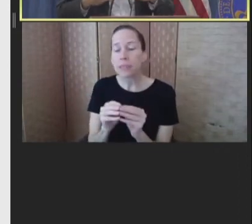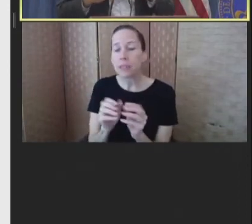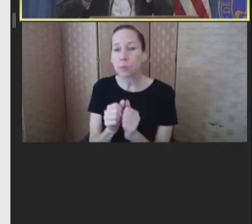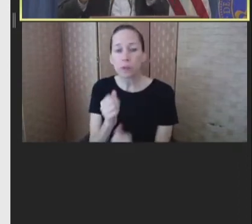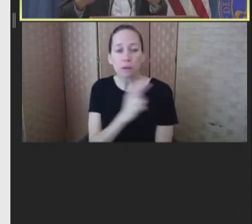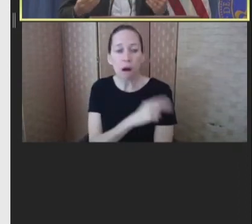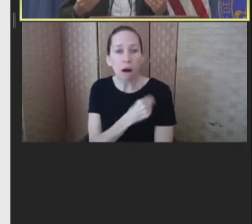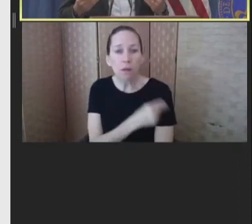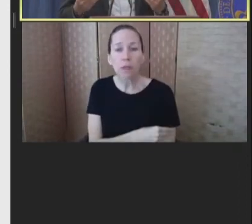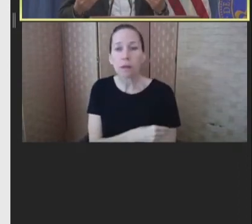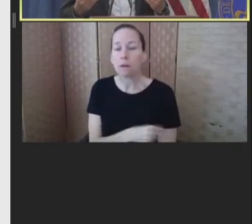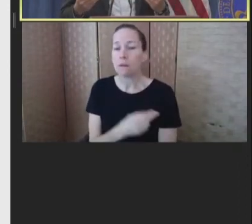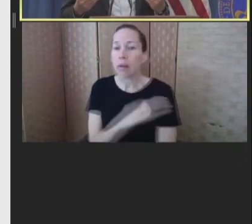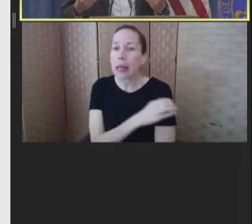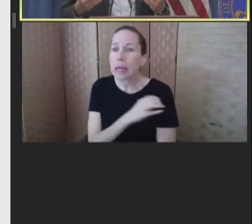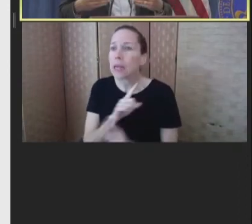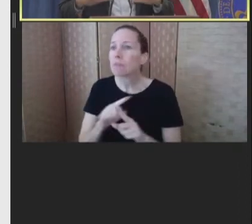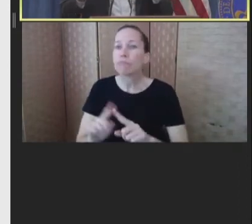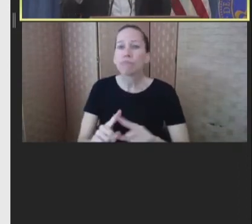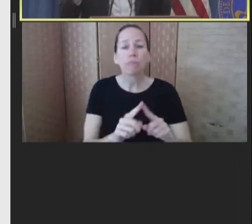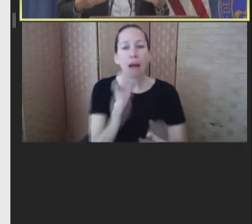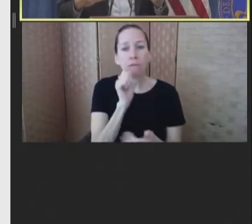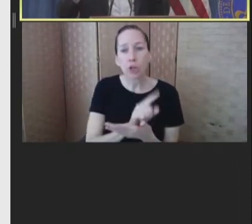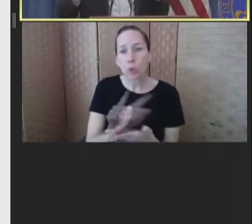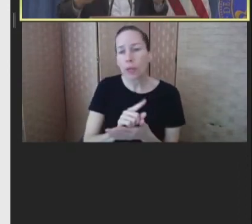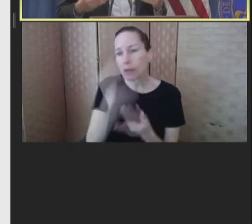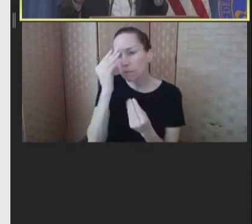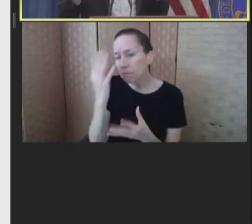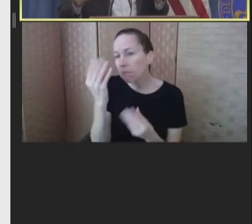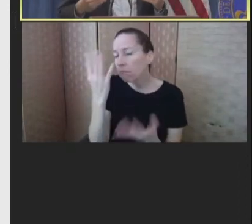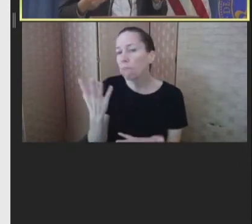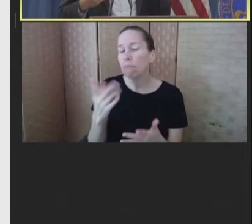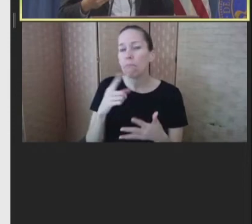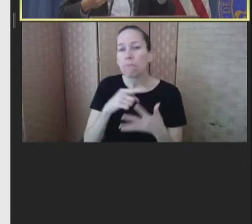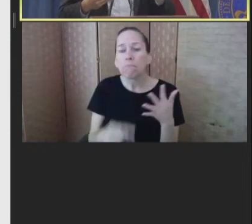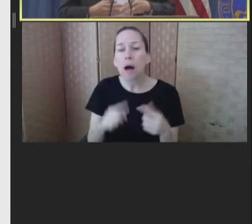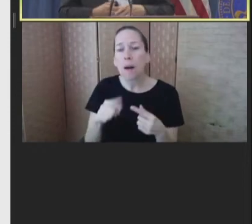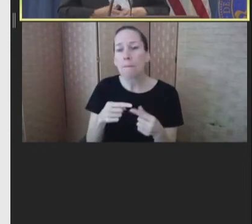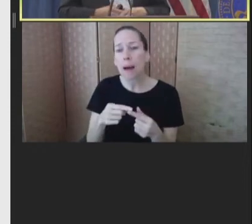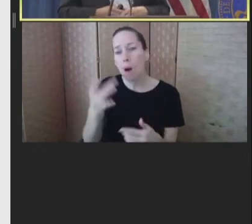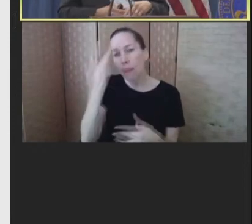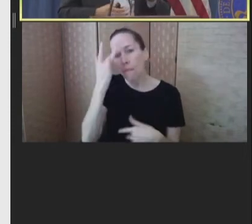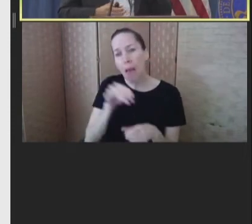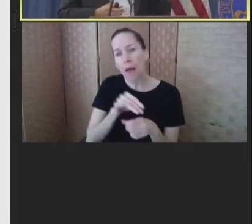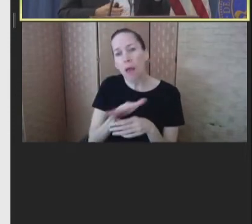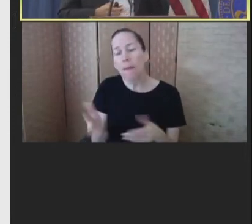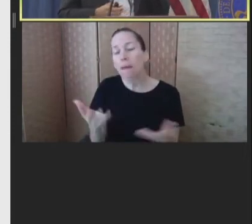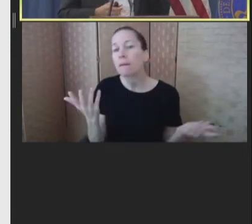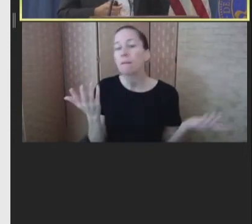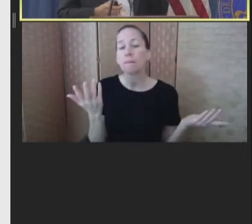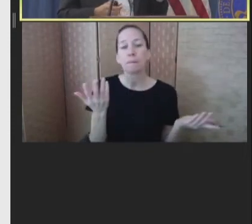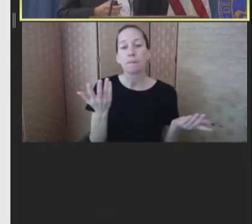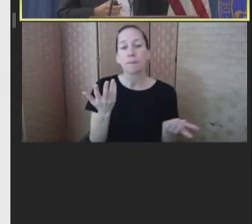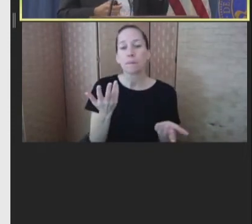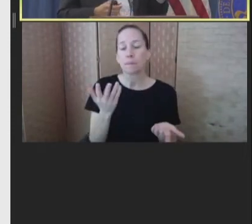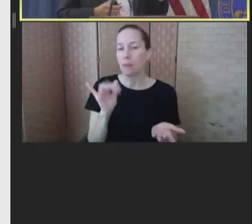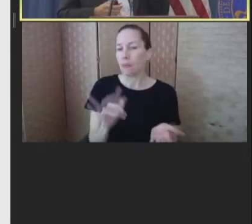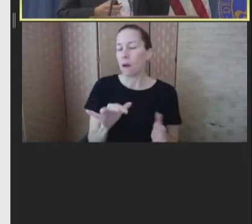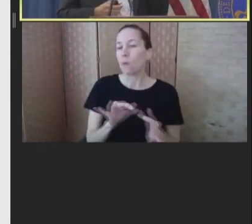would be like, here's where we are with the pandemic, these are the key messages for the week. And I think the most important thing for this was really developing those weekly messages that were